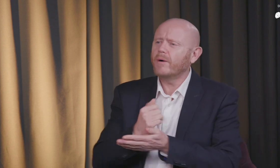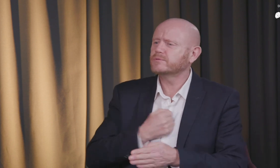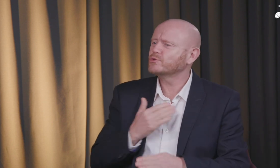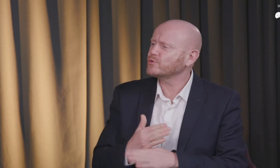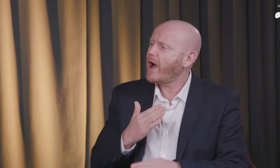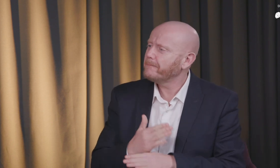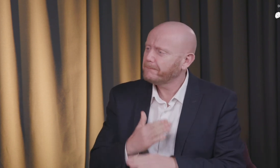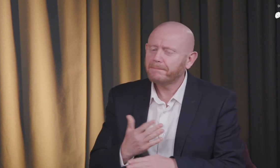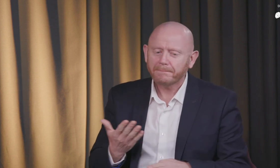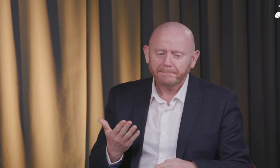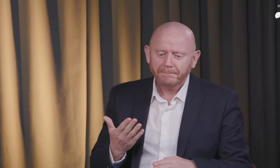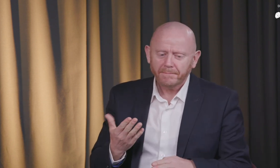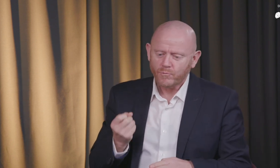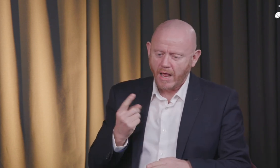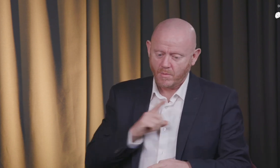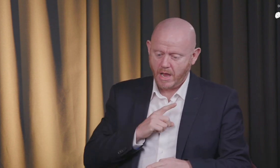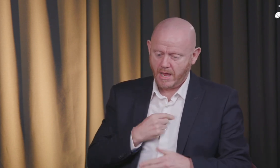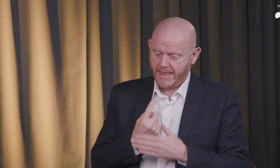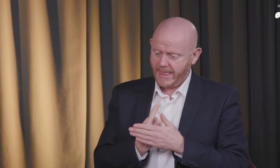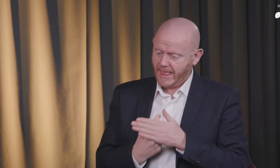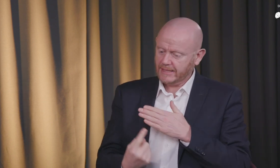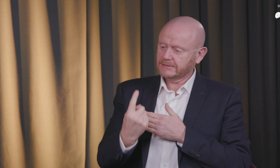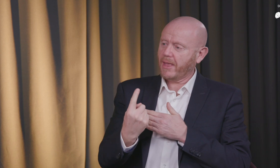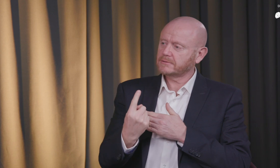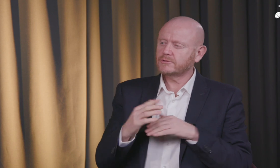I’ve enjoy my job. But I work independently.